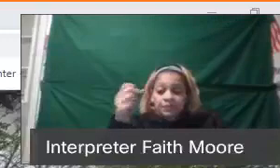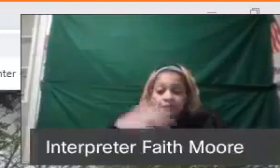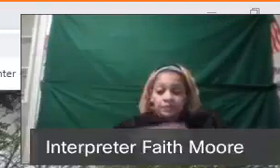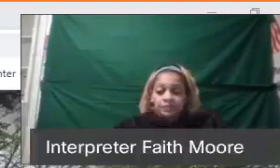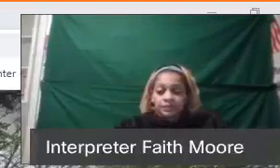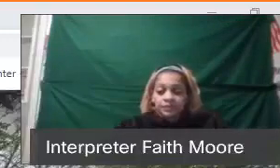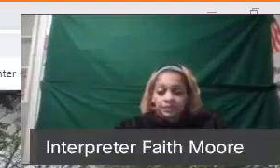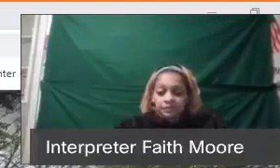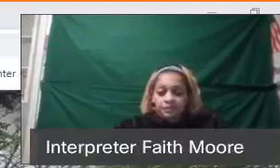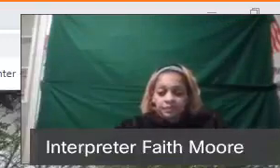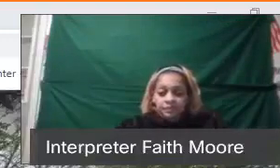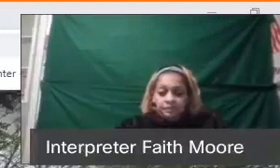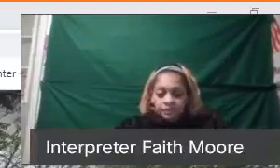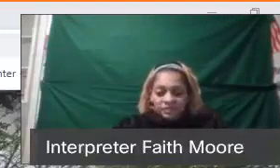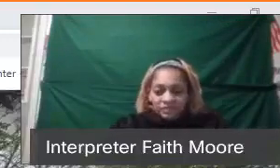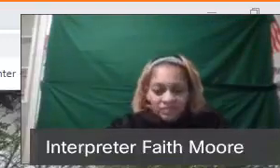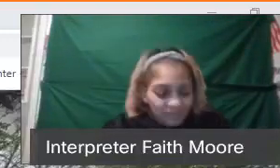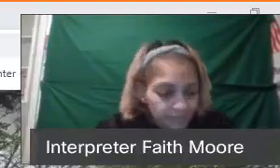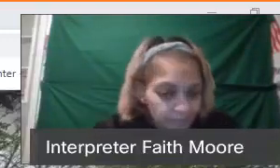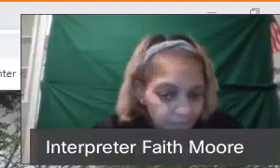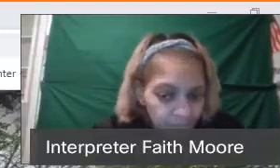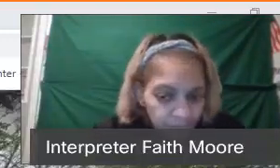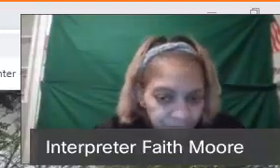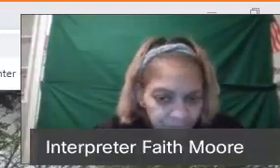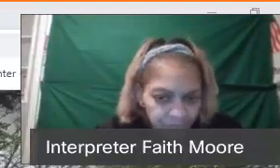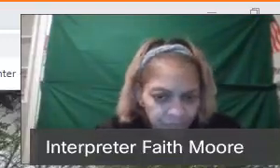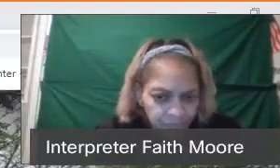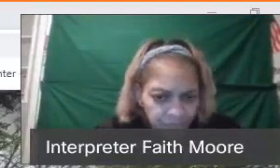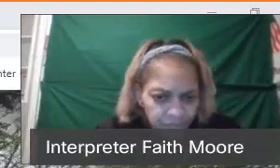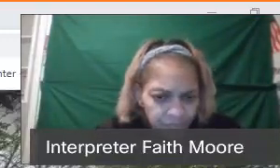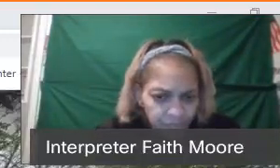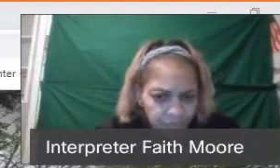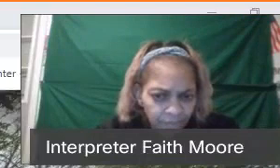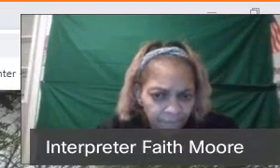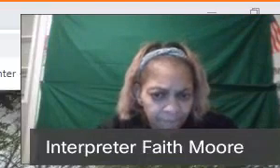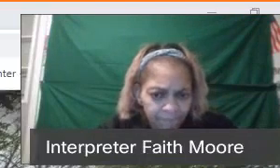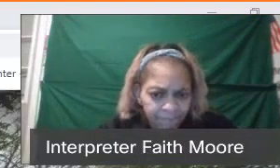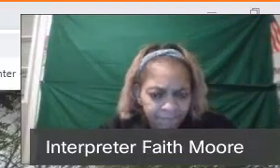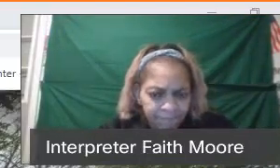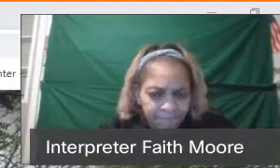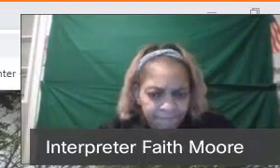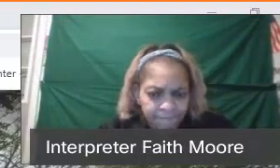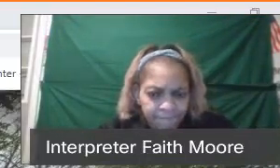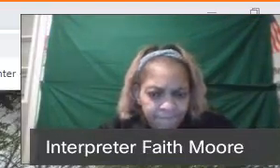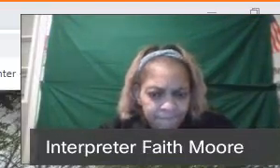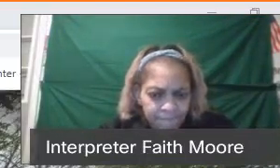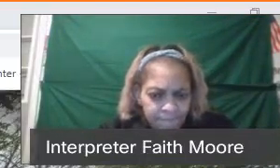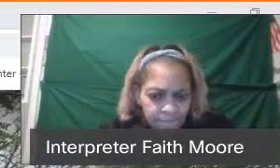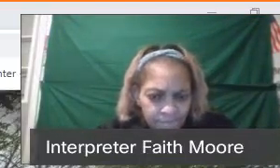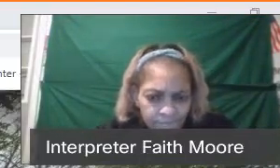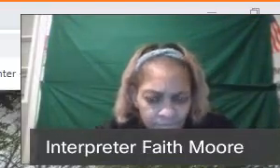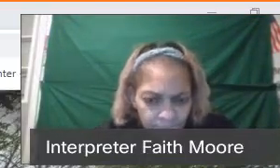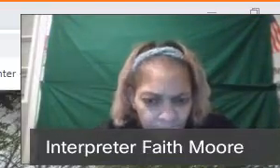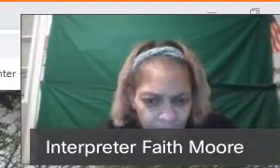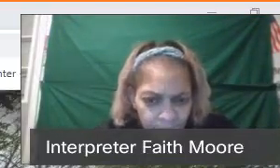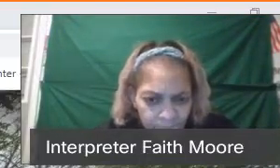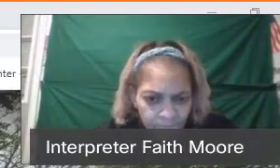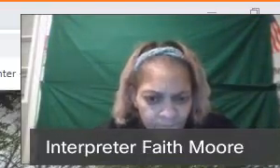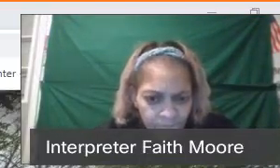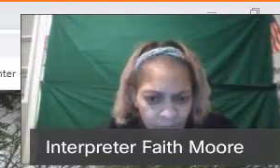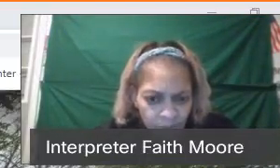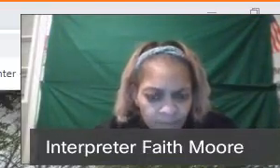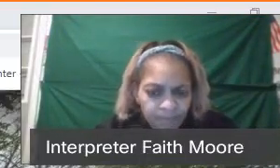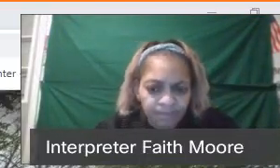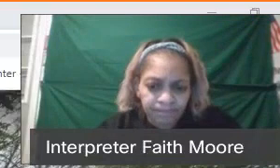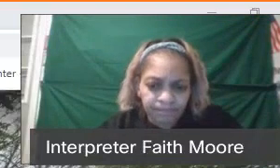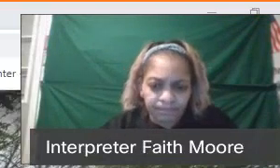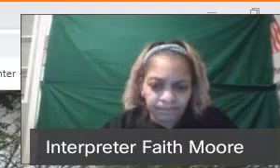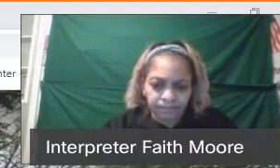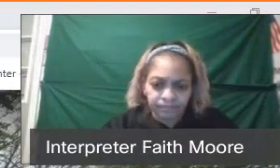Well, the statement to be lowered on Clara to bring more with a new design, actually, I think there's still, it's like it's, you know, it's, it's already like, I think 25.